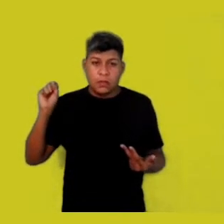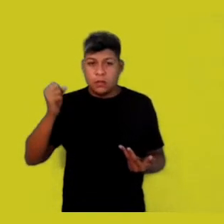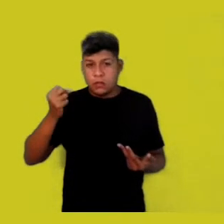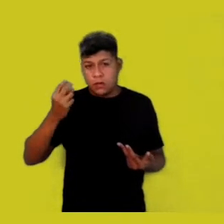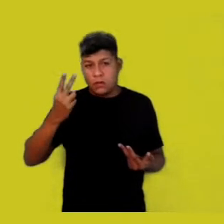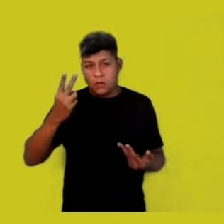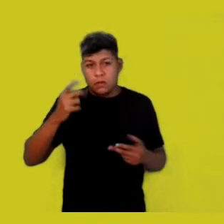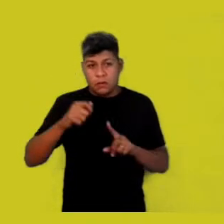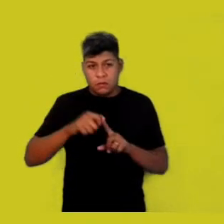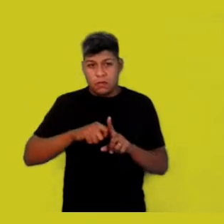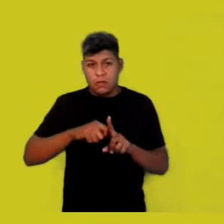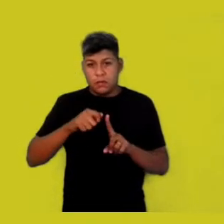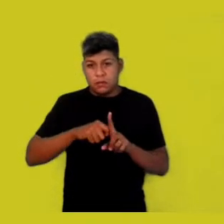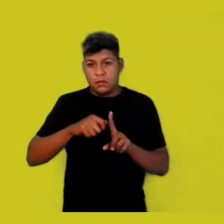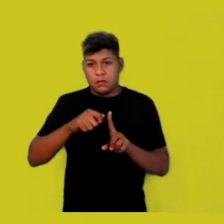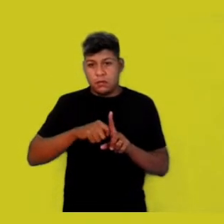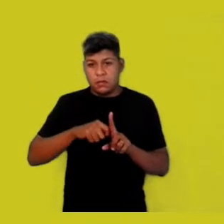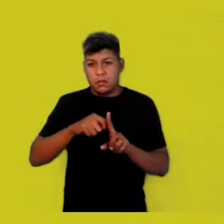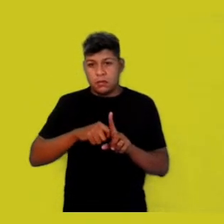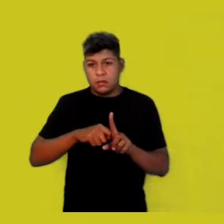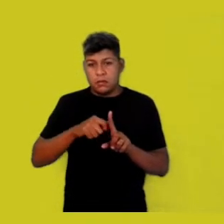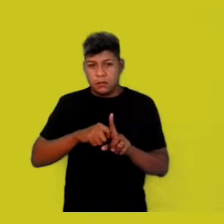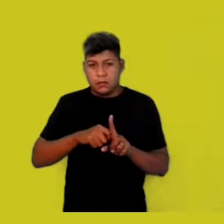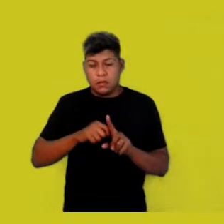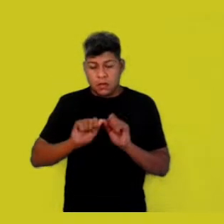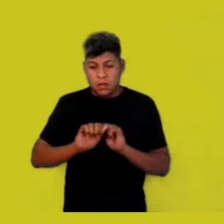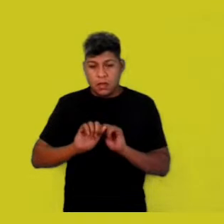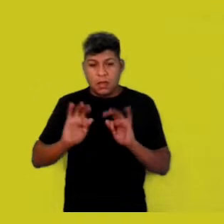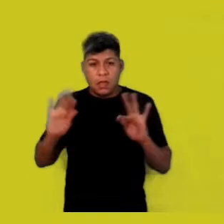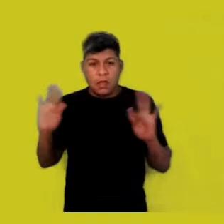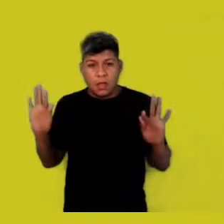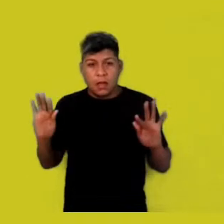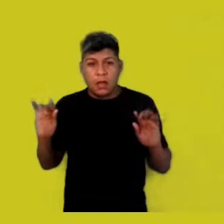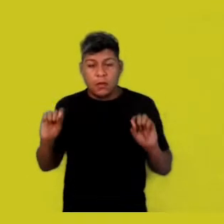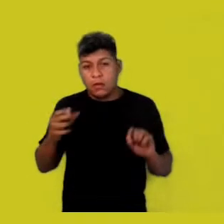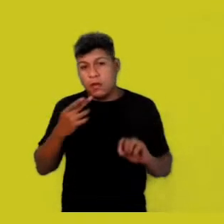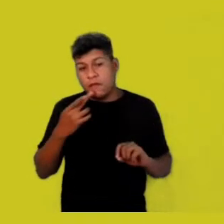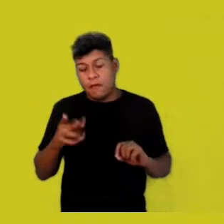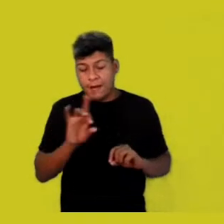one of the things that became very clear in the speech of every...